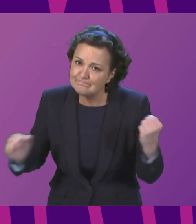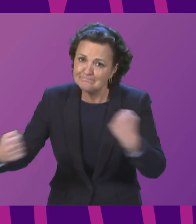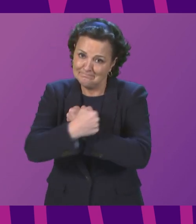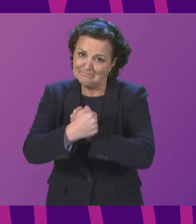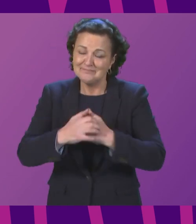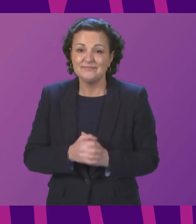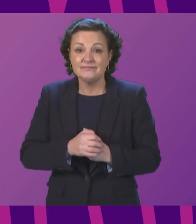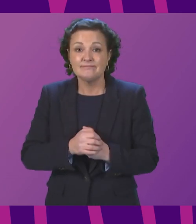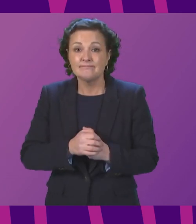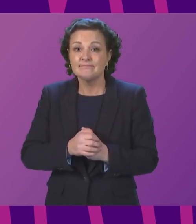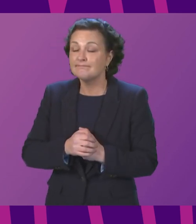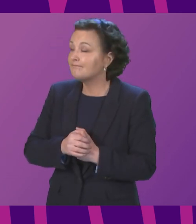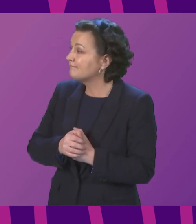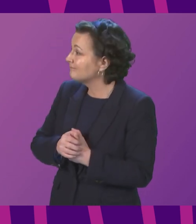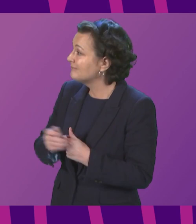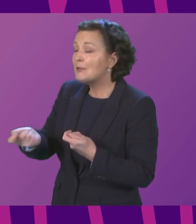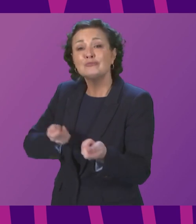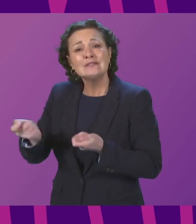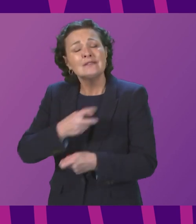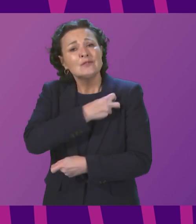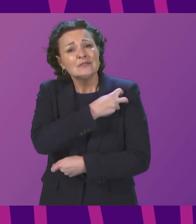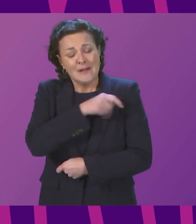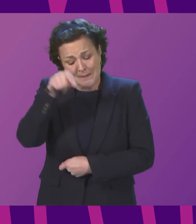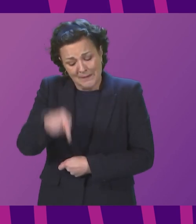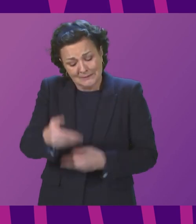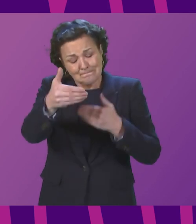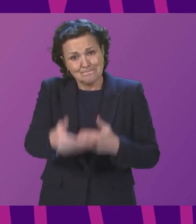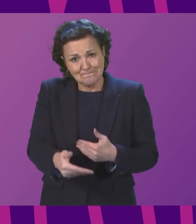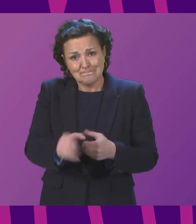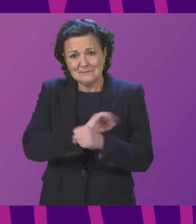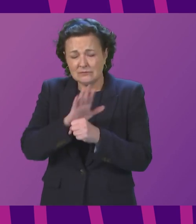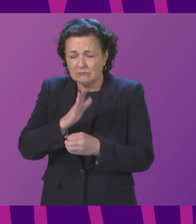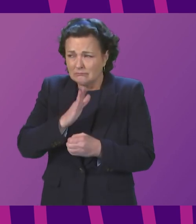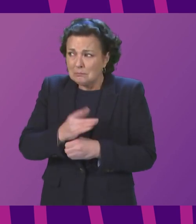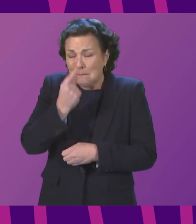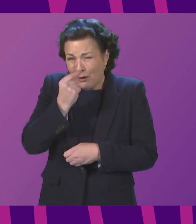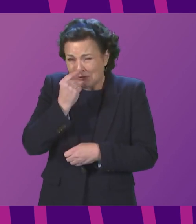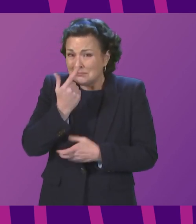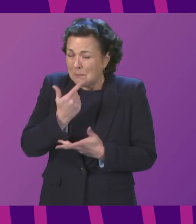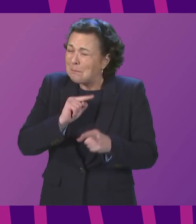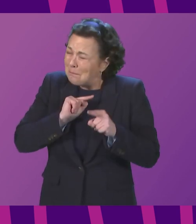This phase of the pandemic is possibly the most challenging that we have faced. The most